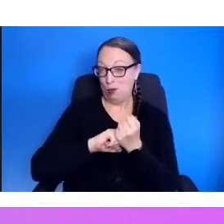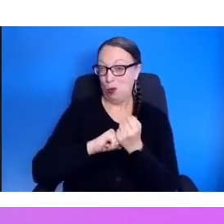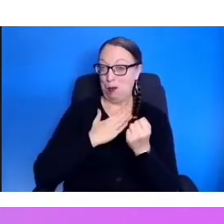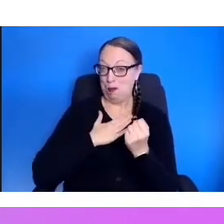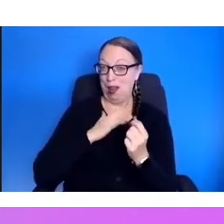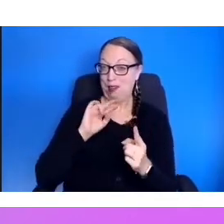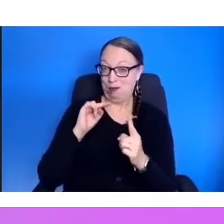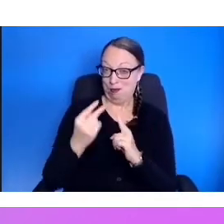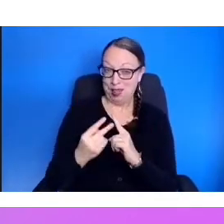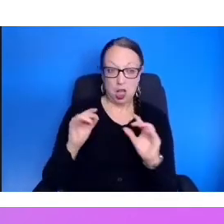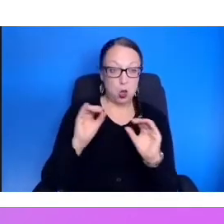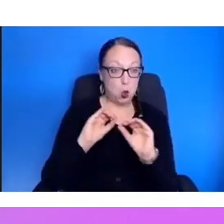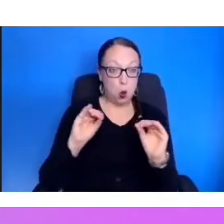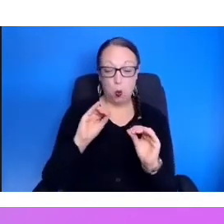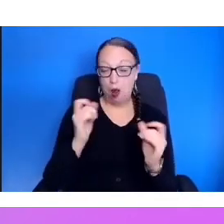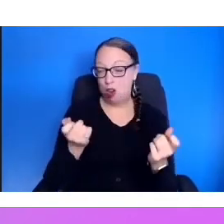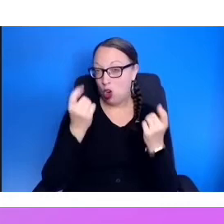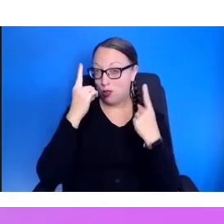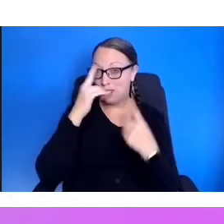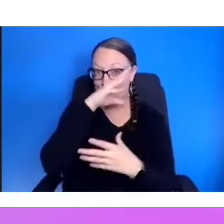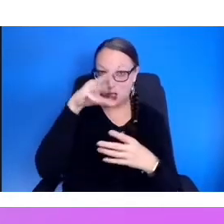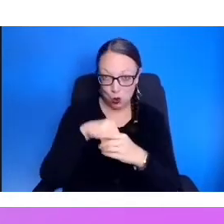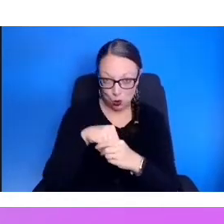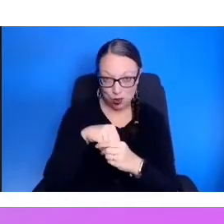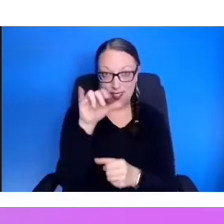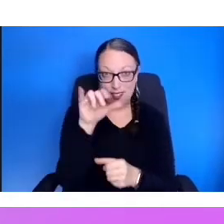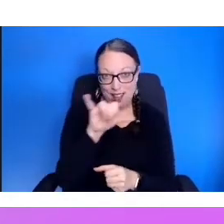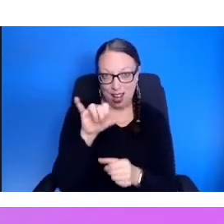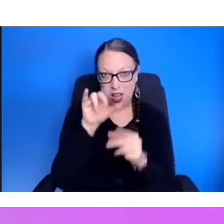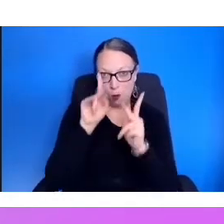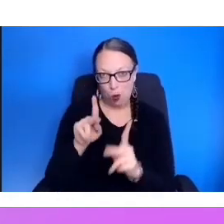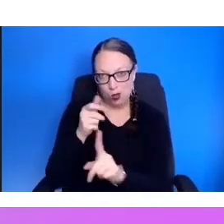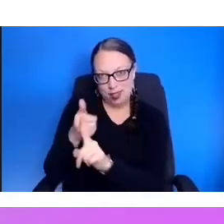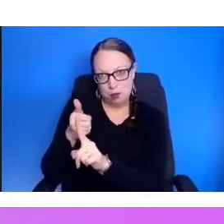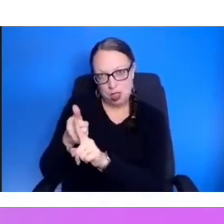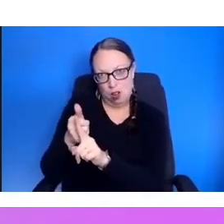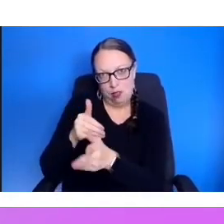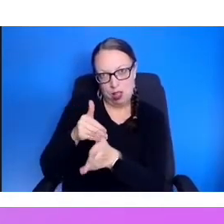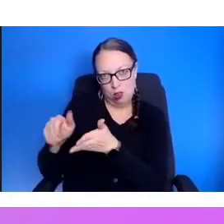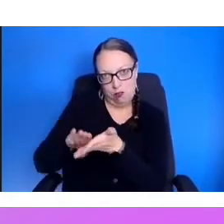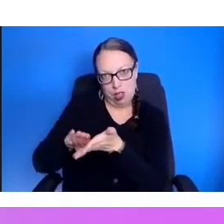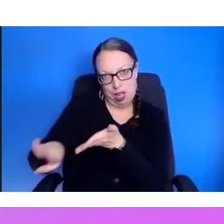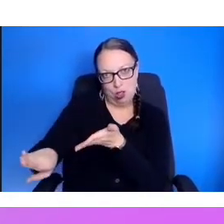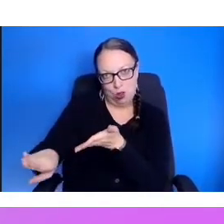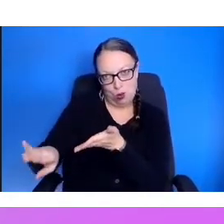inclusion like those who are excluded. And people with lived experience